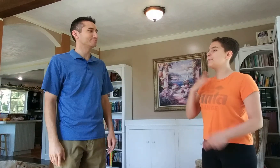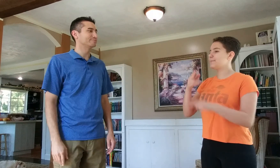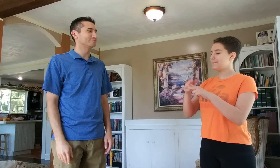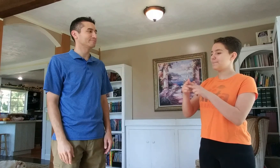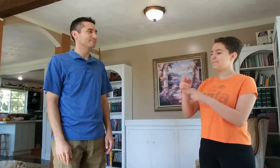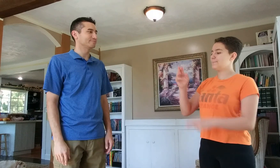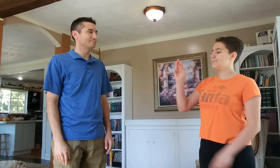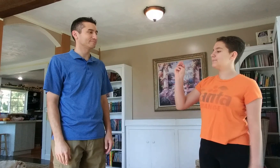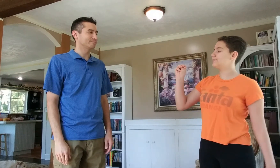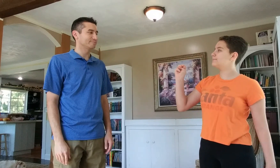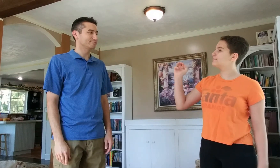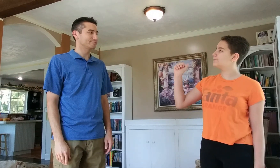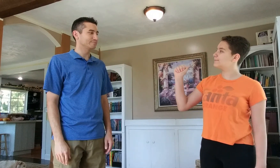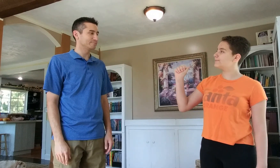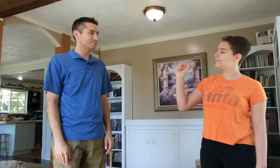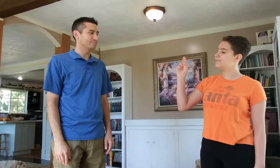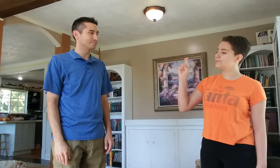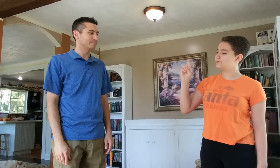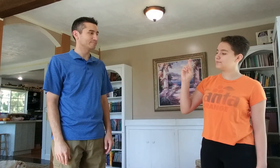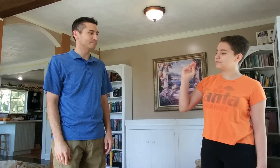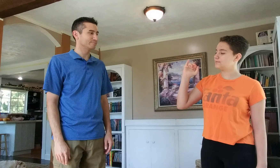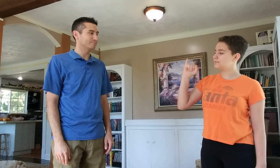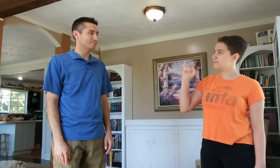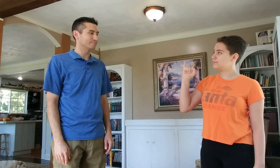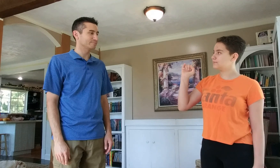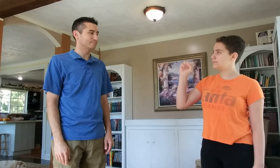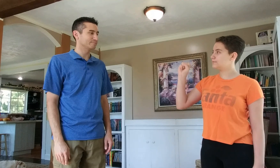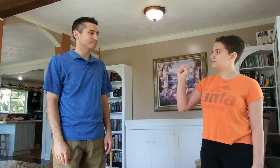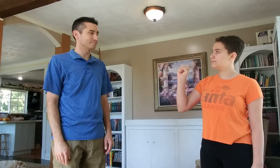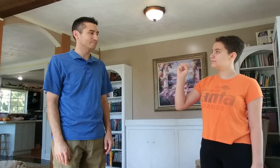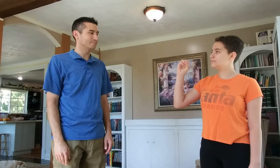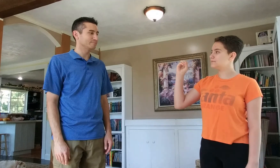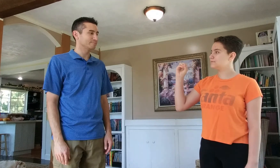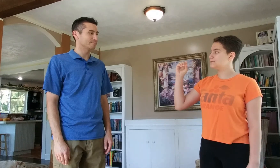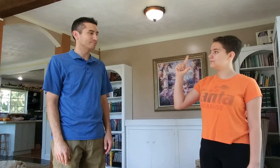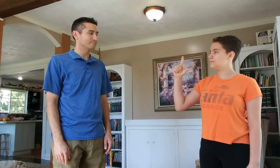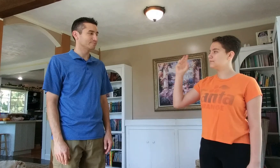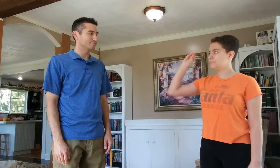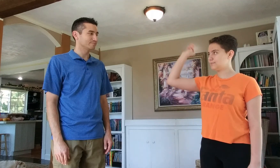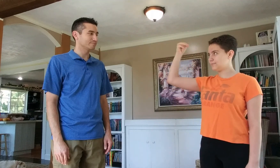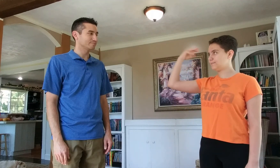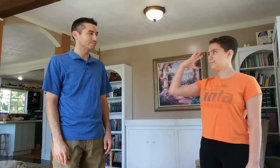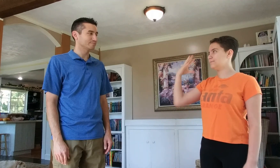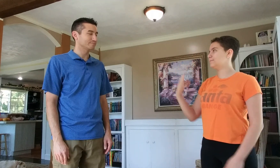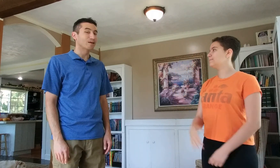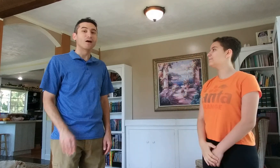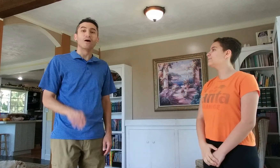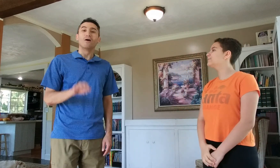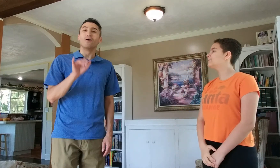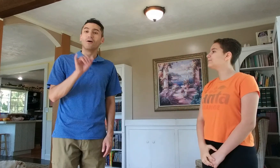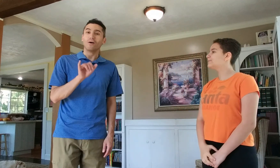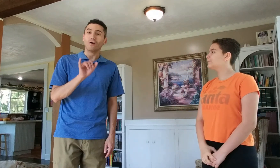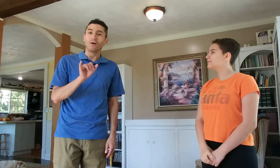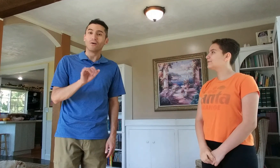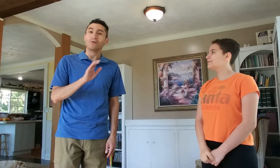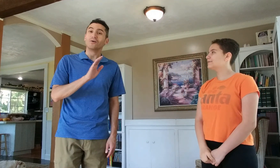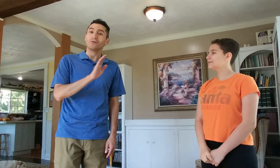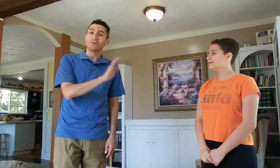MY NAME M-A-R-I-S-O-L [name sign] M + SUNNY OH I SEE